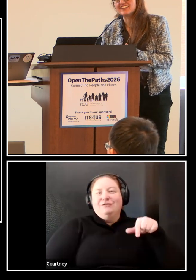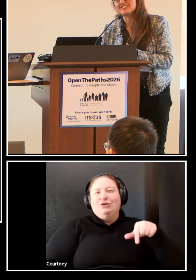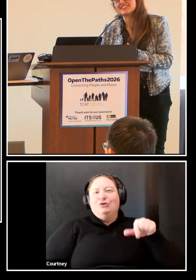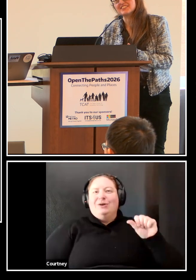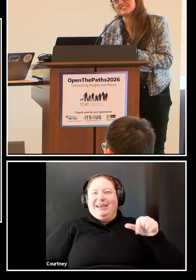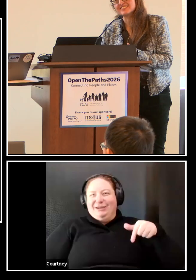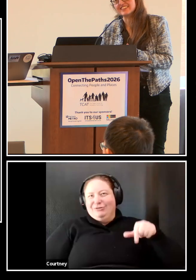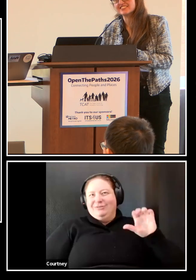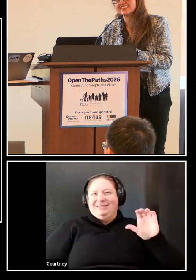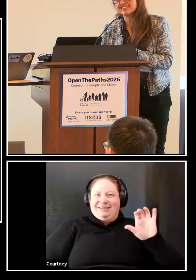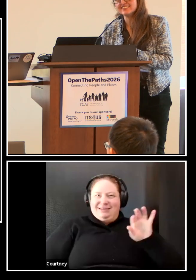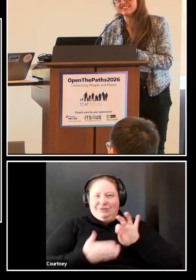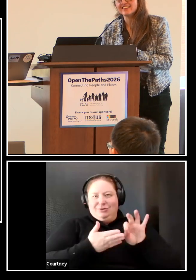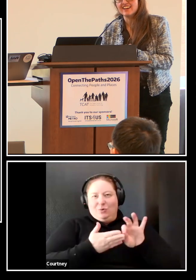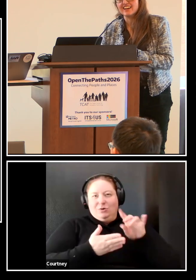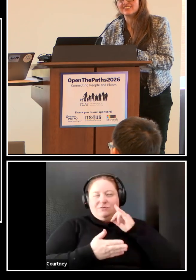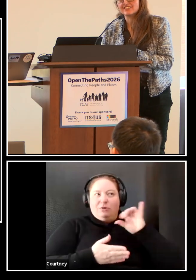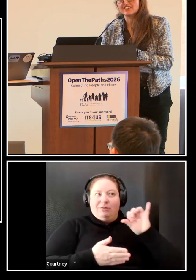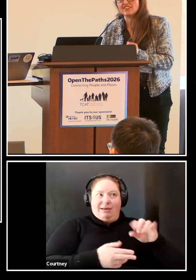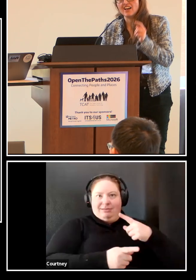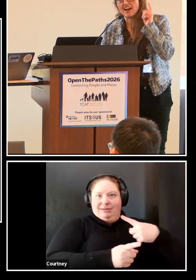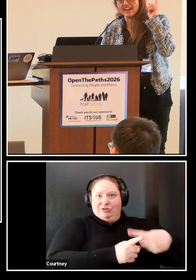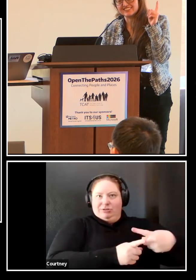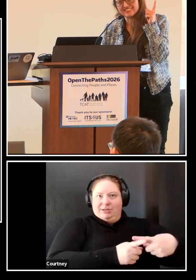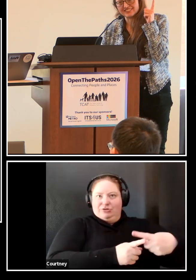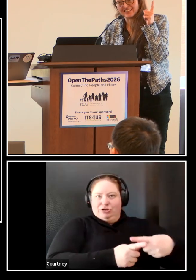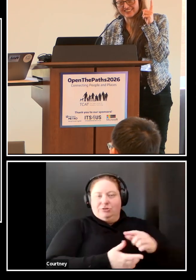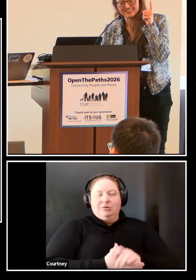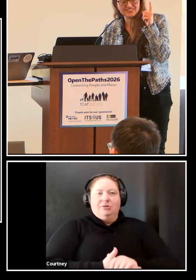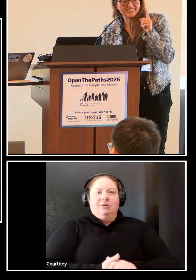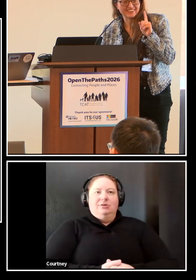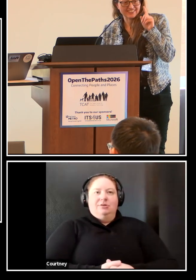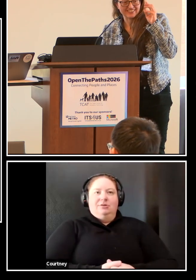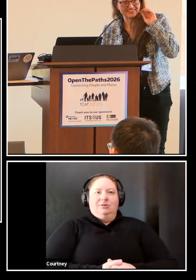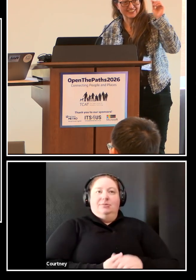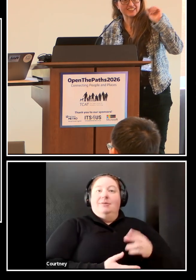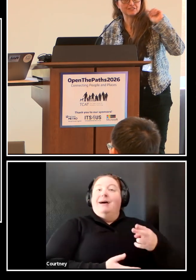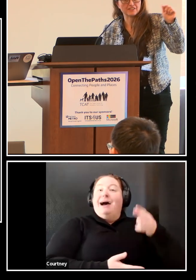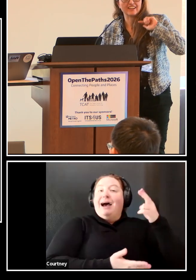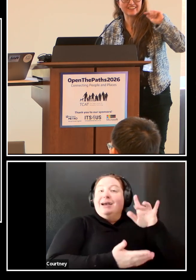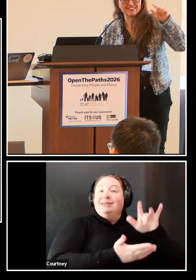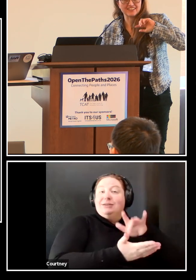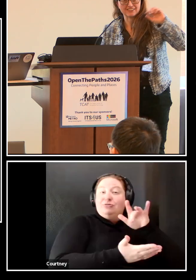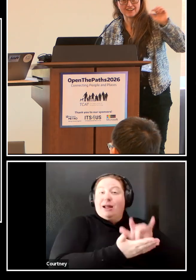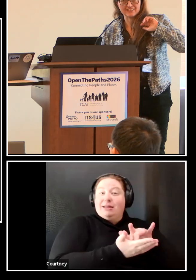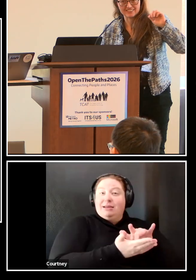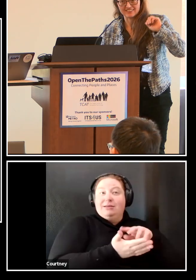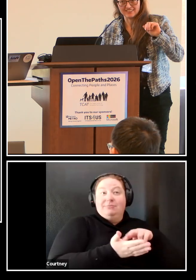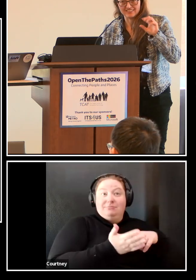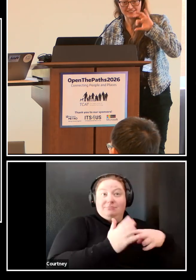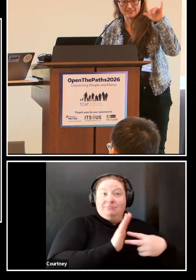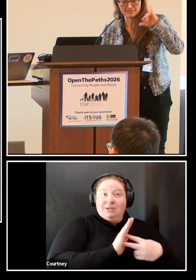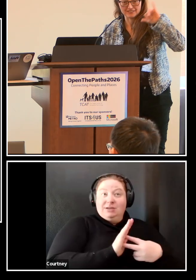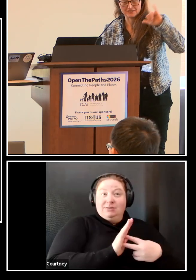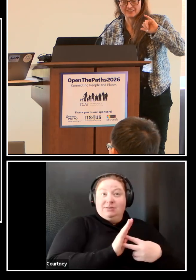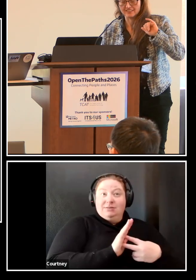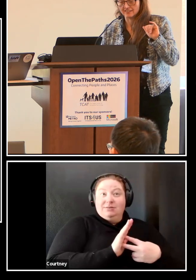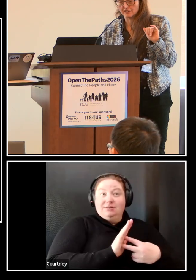of those intersections. And so high centrality meaning that they convey across a lot of different